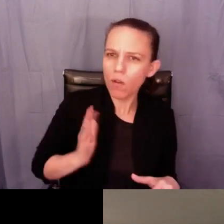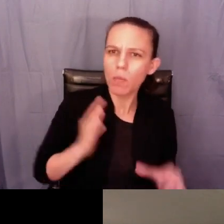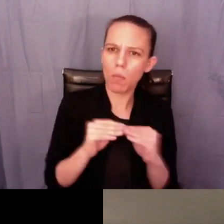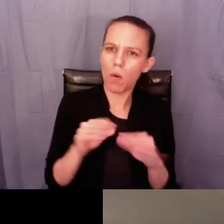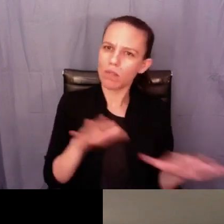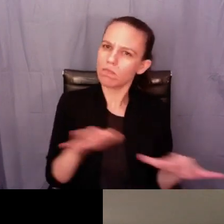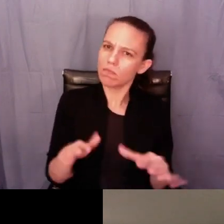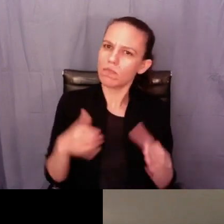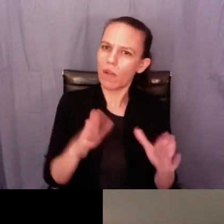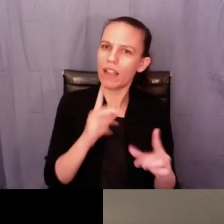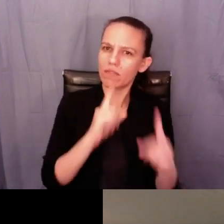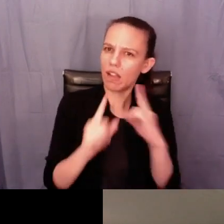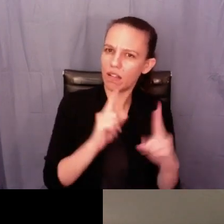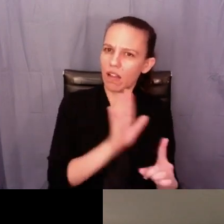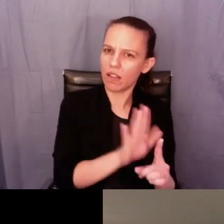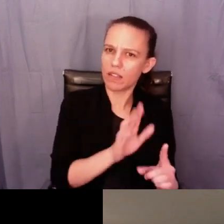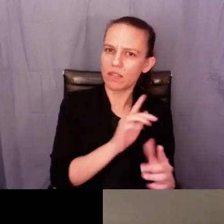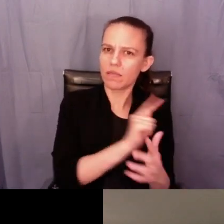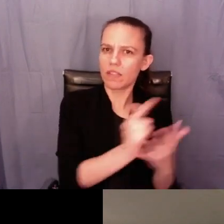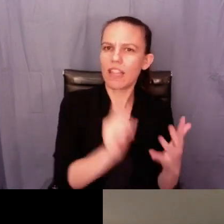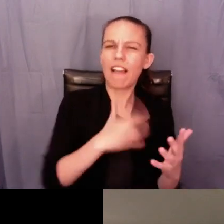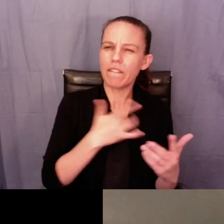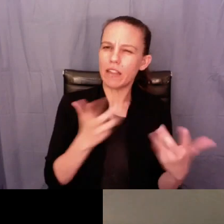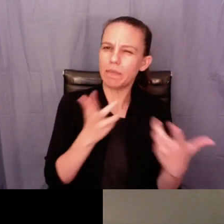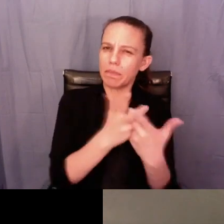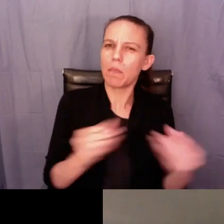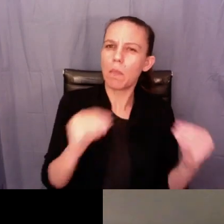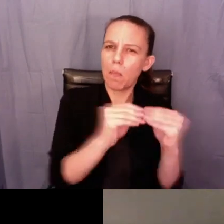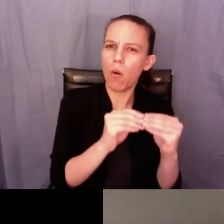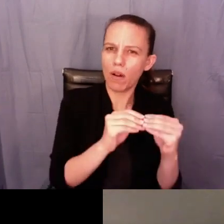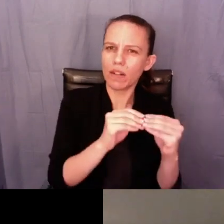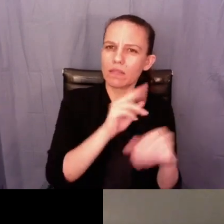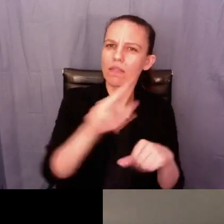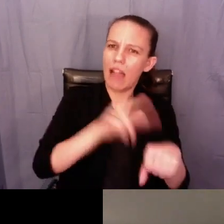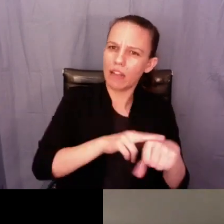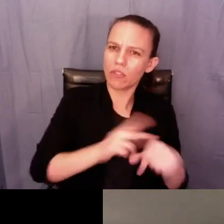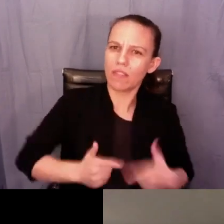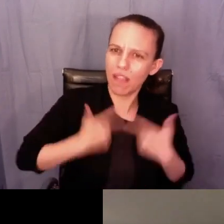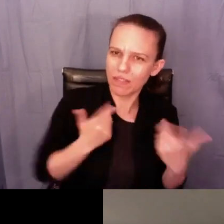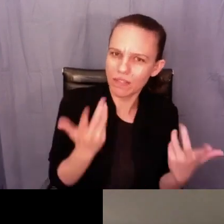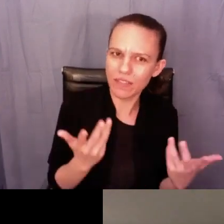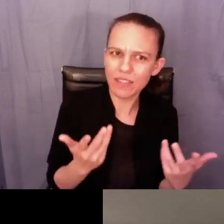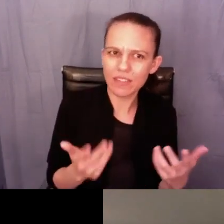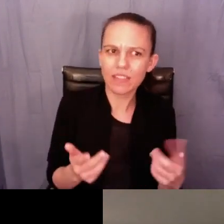do in natural life in real life i think it's an impression of mine In line with what you're saying